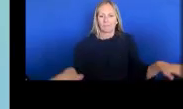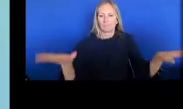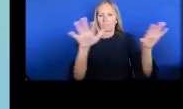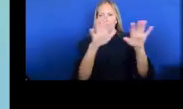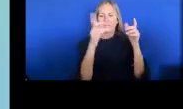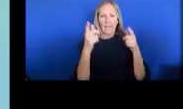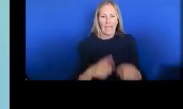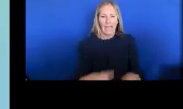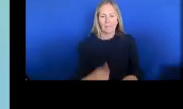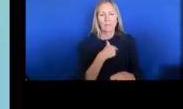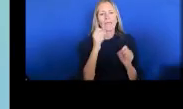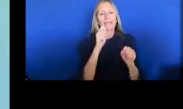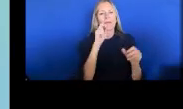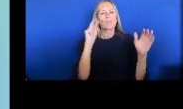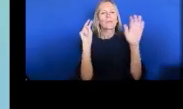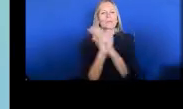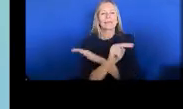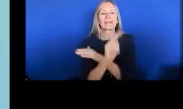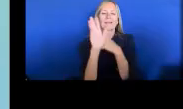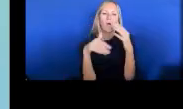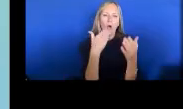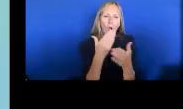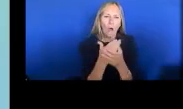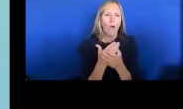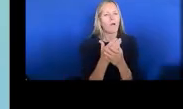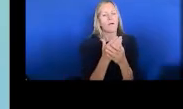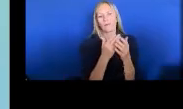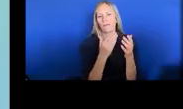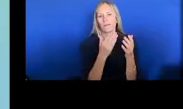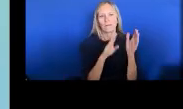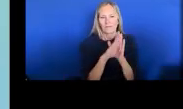development just before that rapid surge of skill, so baby's